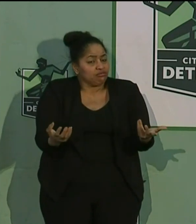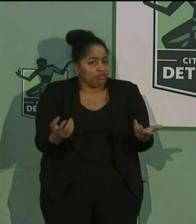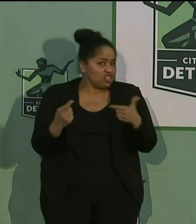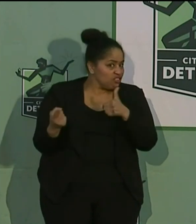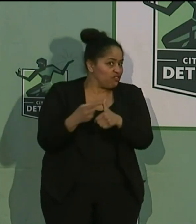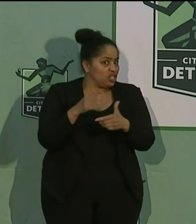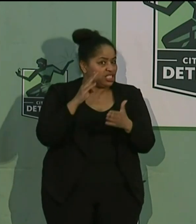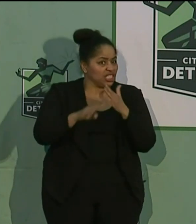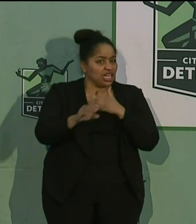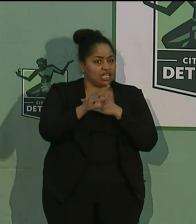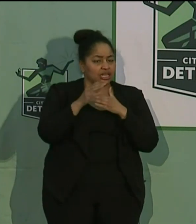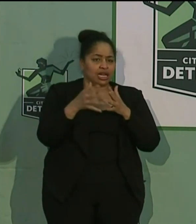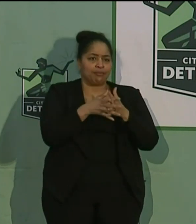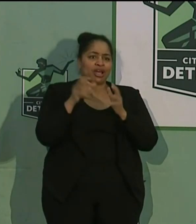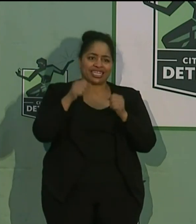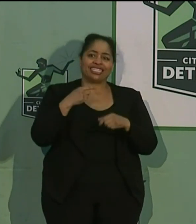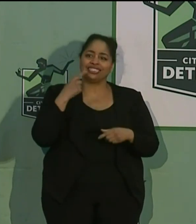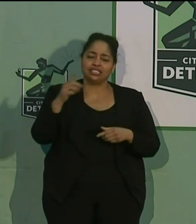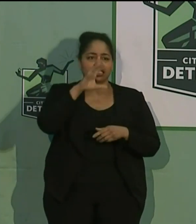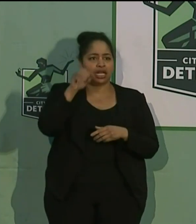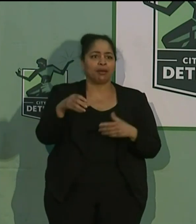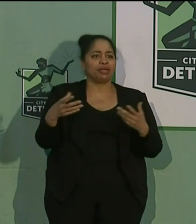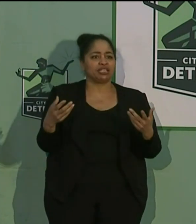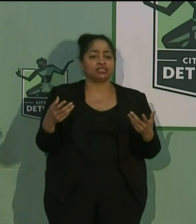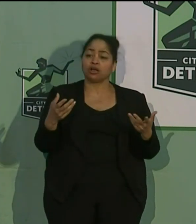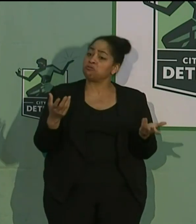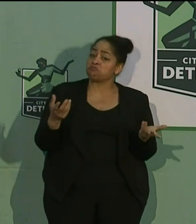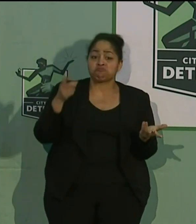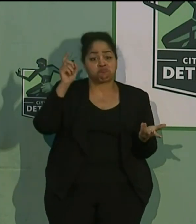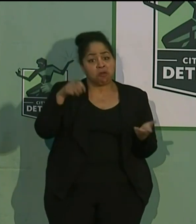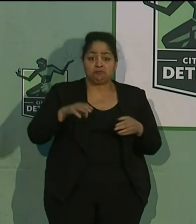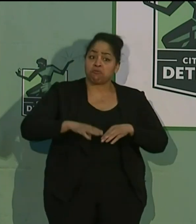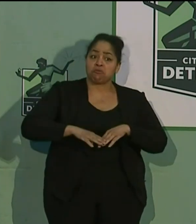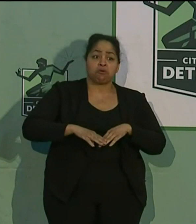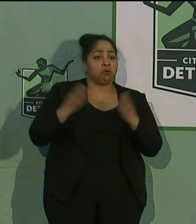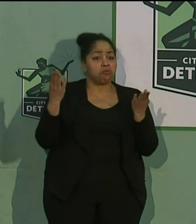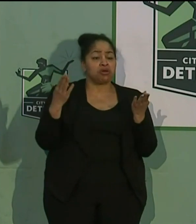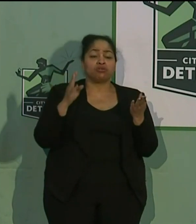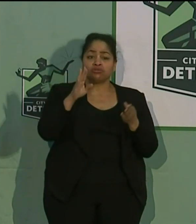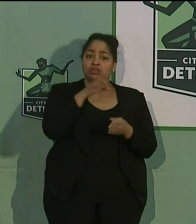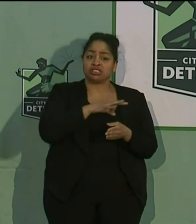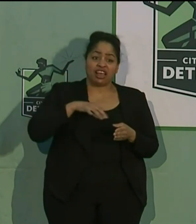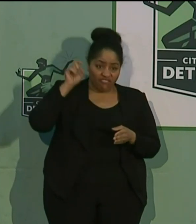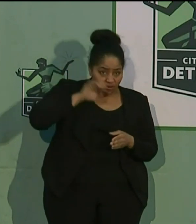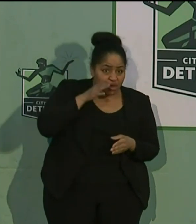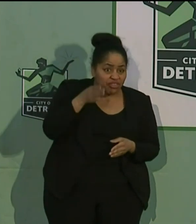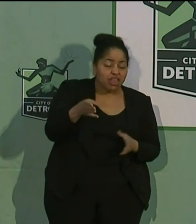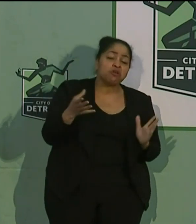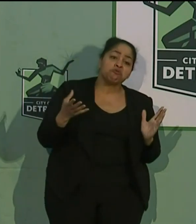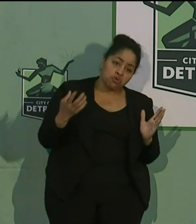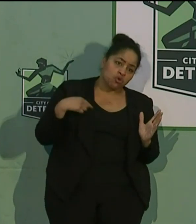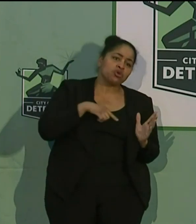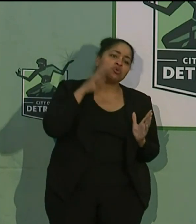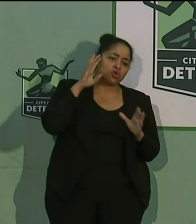PRIORITY, TESTING FOR ESSENTIAL WORKERS START MONDAY AND HERE IS WORKERS START MONDAY AND HERE IS WHAT HE HAD TO SAY. WHAT HE HAD TO SAY. >> I JUST WANT DETROIT TO BE THE I JUST WANT DETROIT TO BE THE FIRST CITY IN AMERICA TO SAY TO